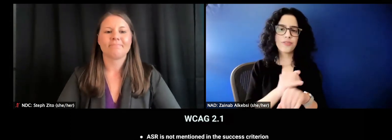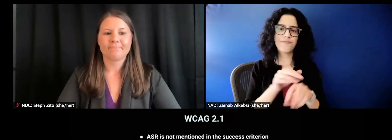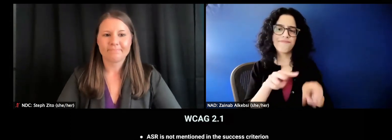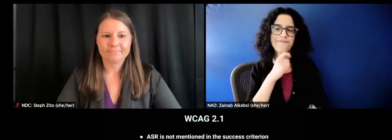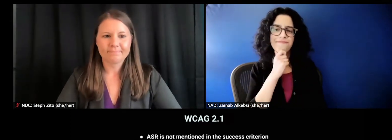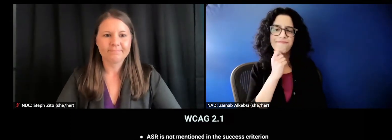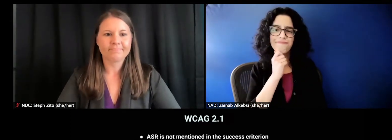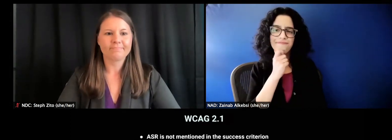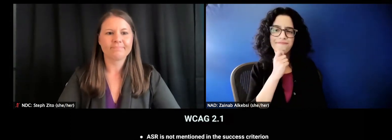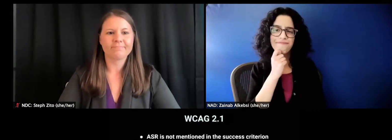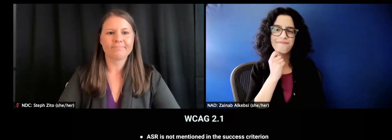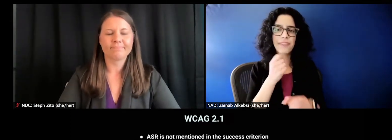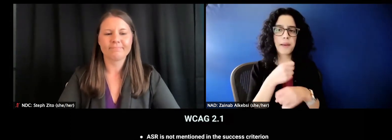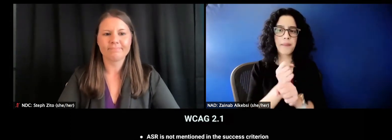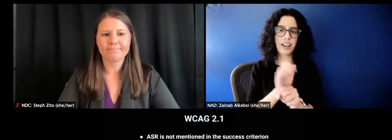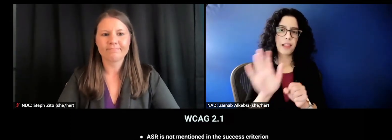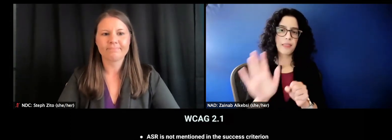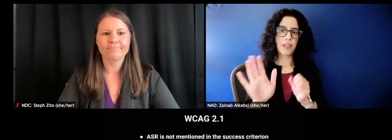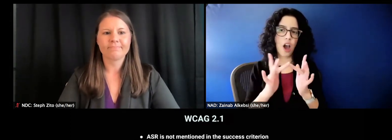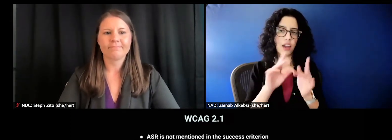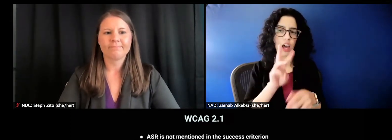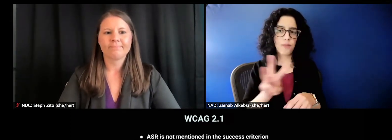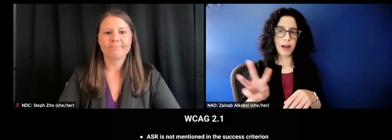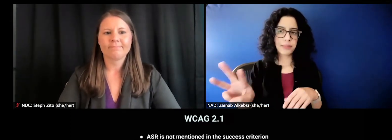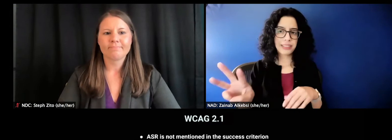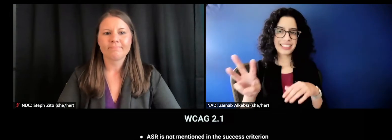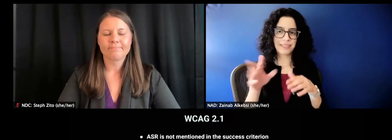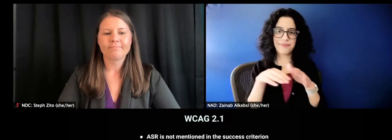is looking at making their online website